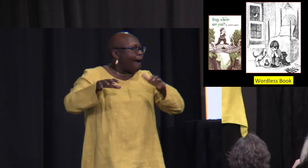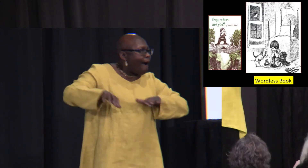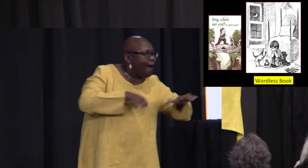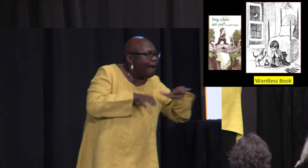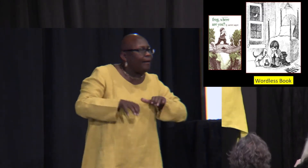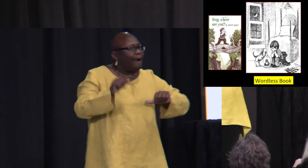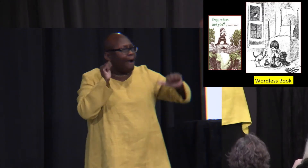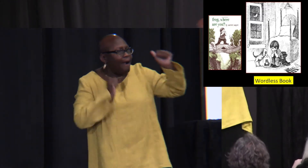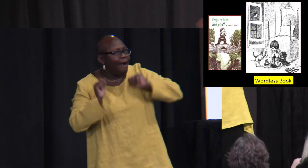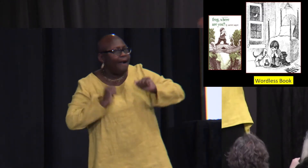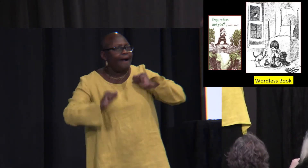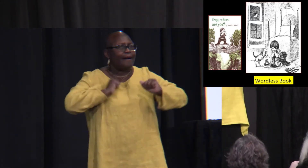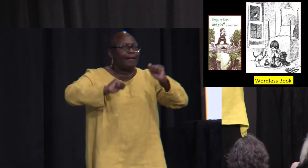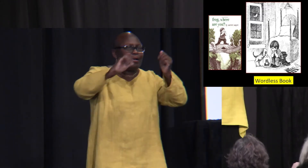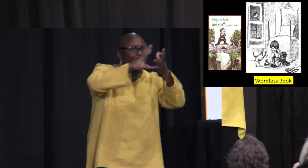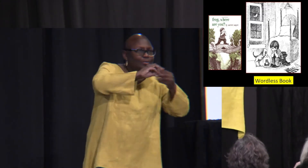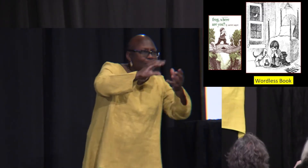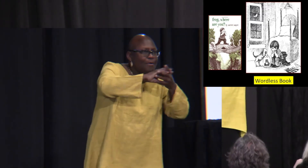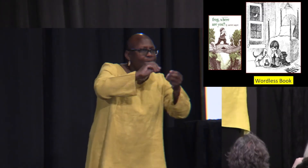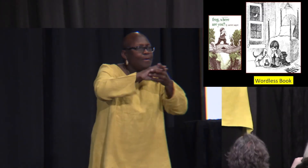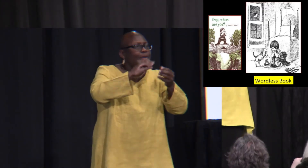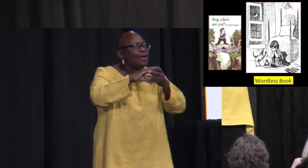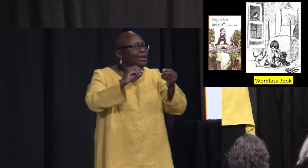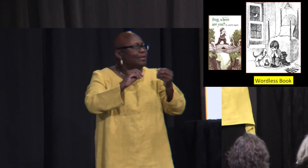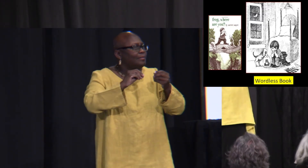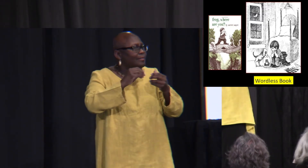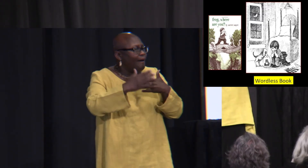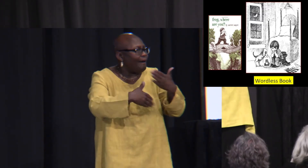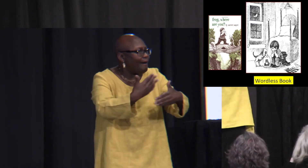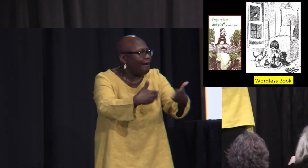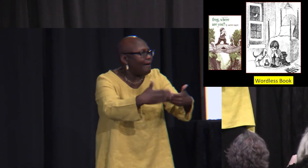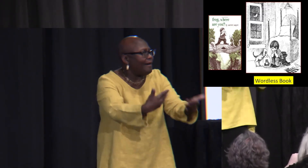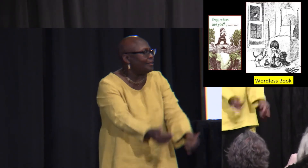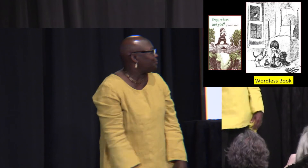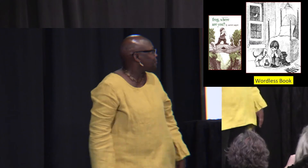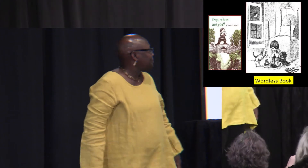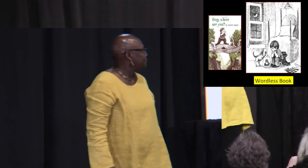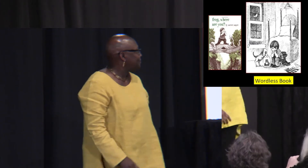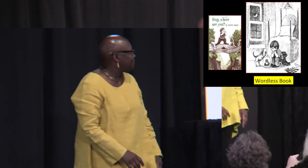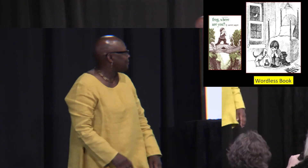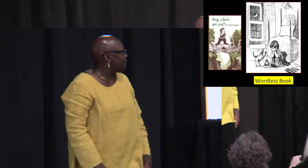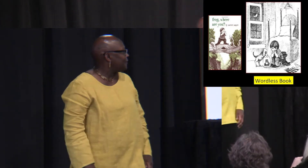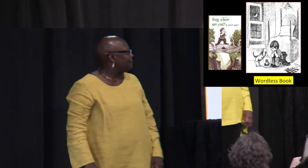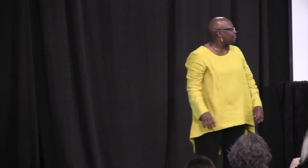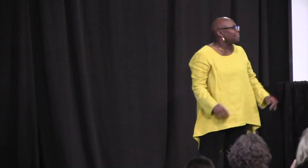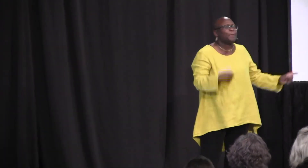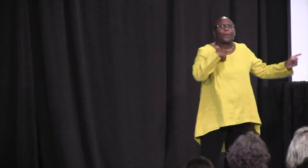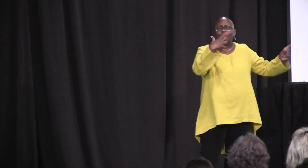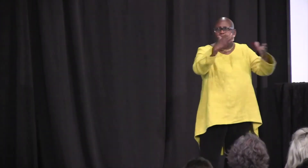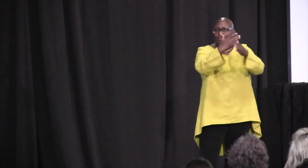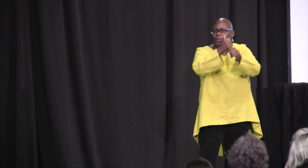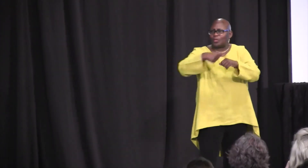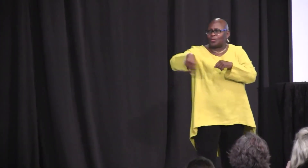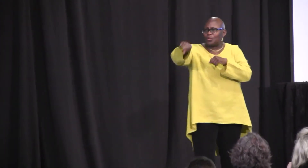had known this approach a long time ago. Most parents learn ASL formally and it's